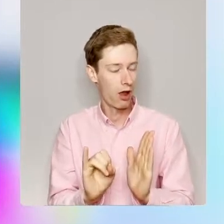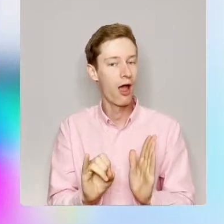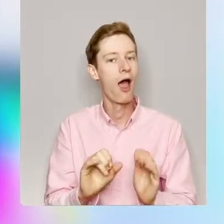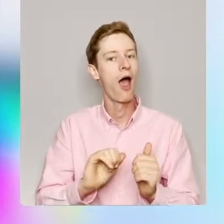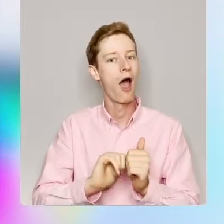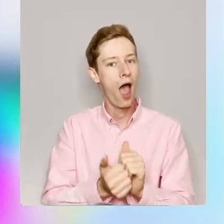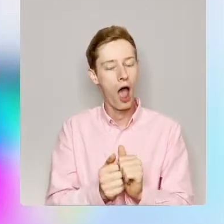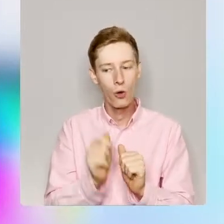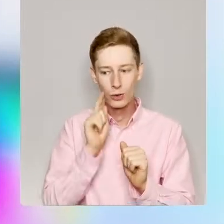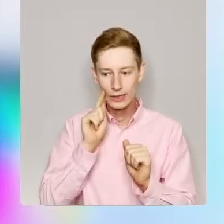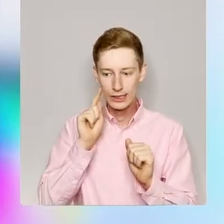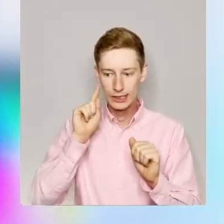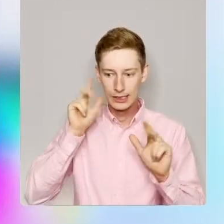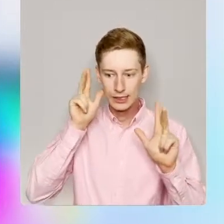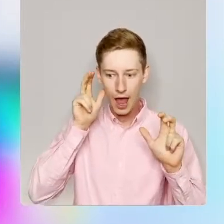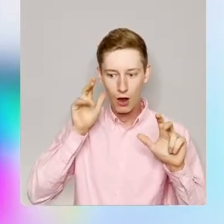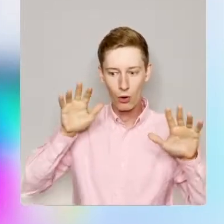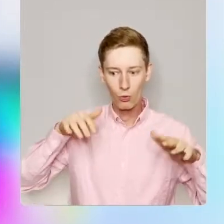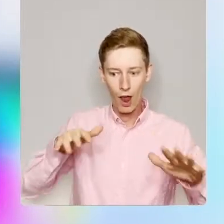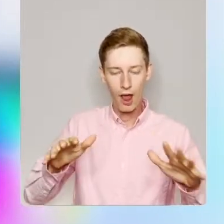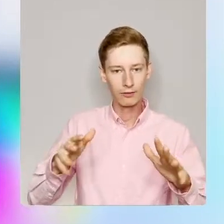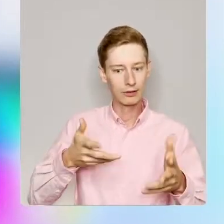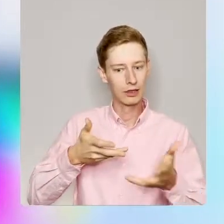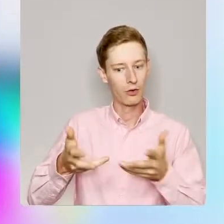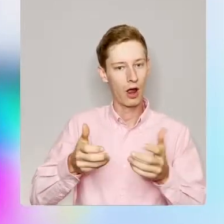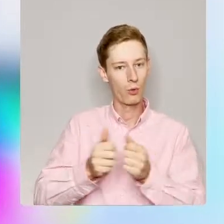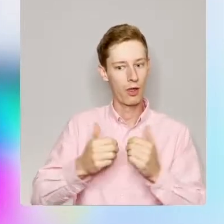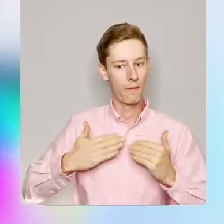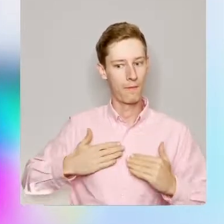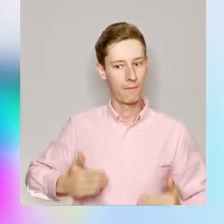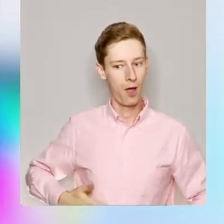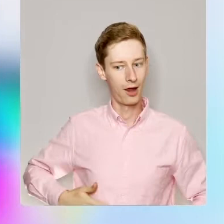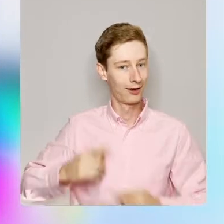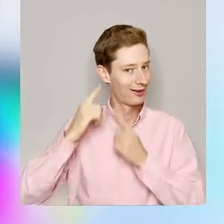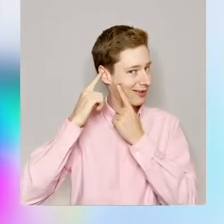that sound waves interact with our bodies, particularly our outer ears.